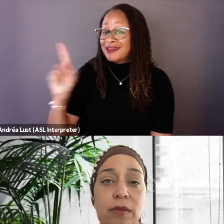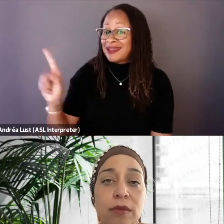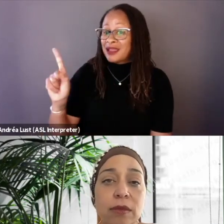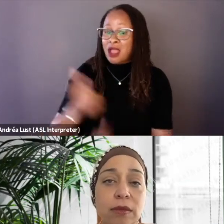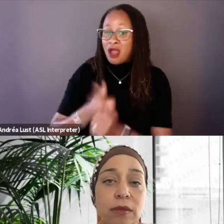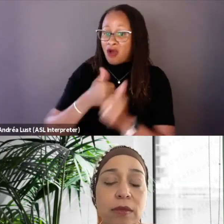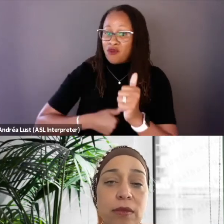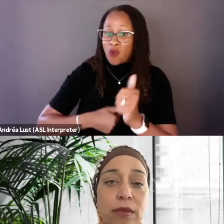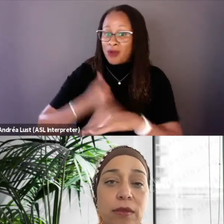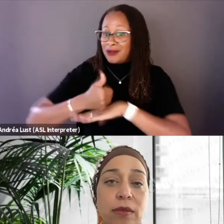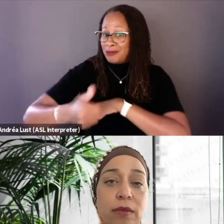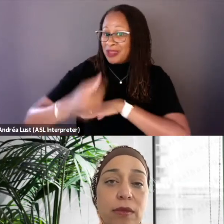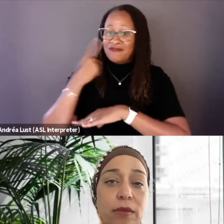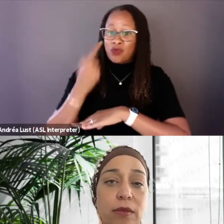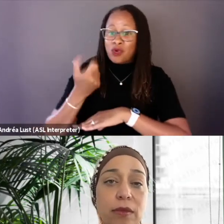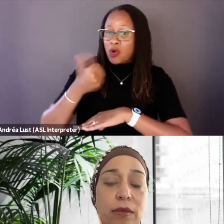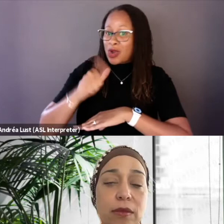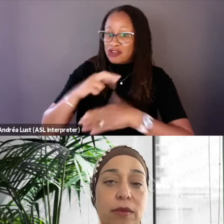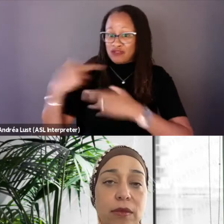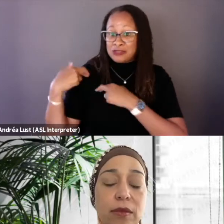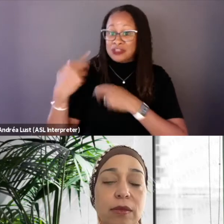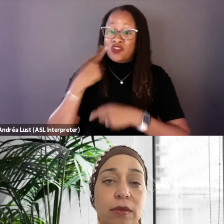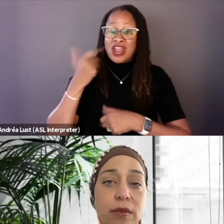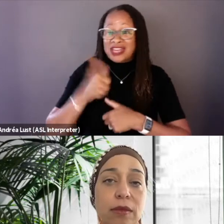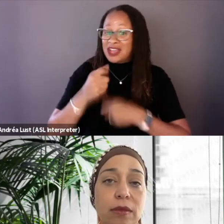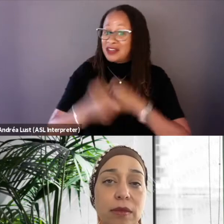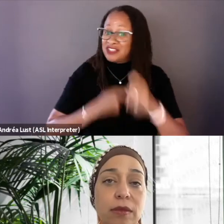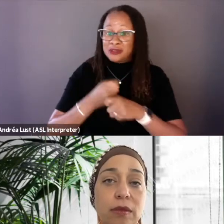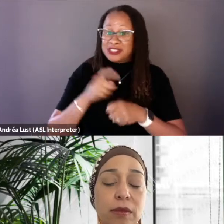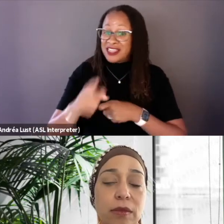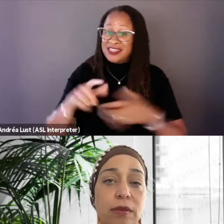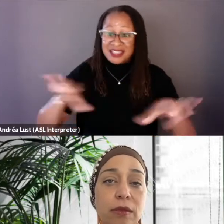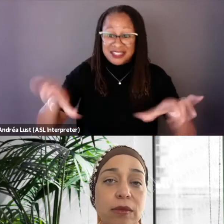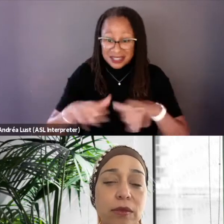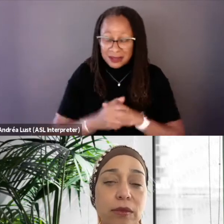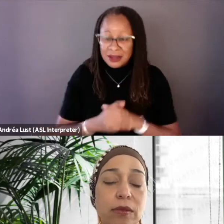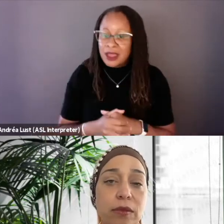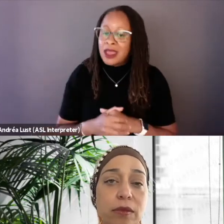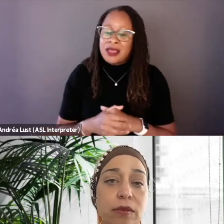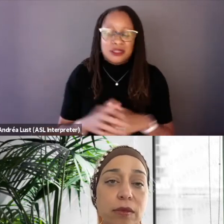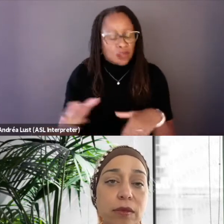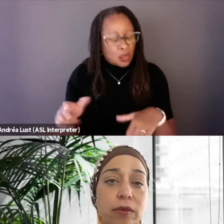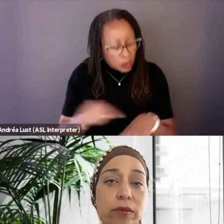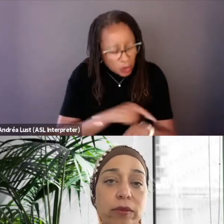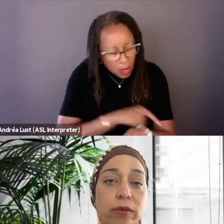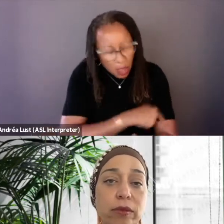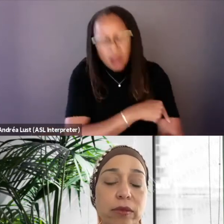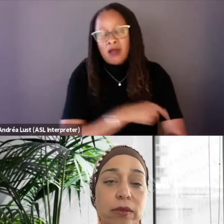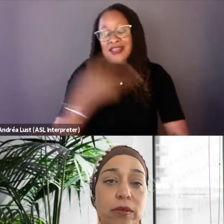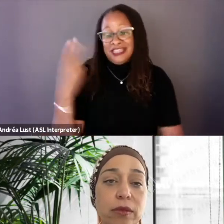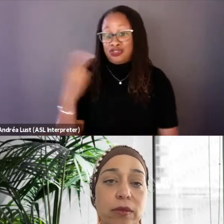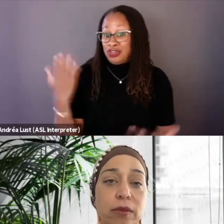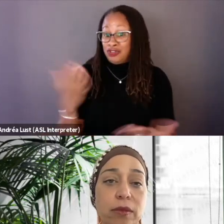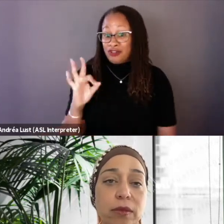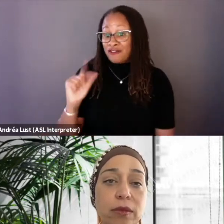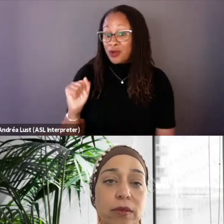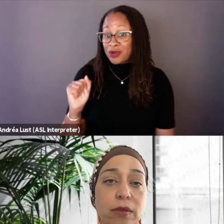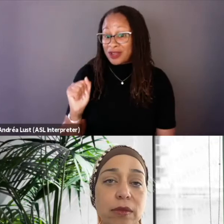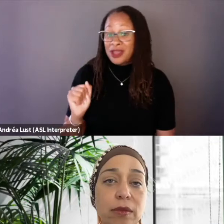for any sort of terrorism that they might commit. So there's a long standing history in the same way that you show a long standing history